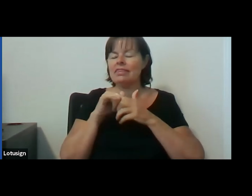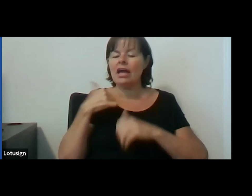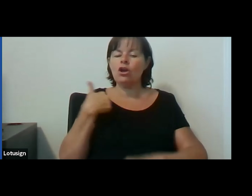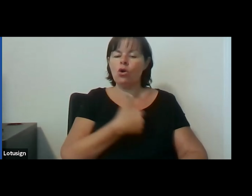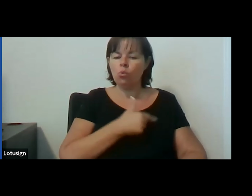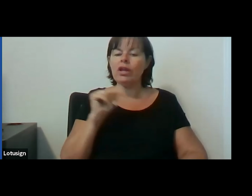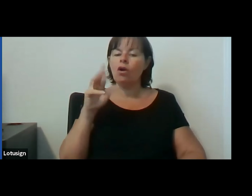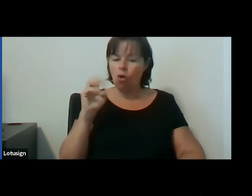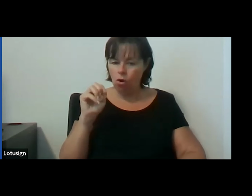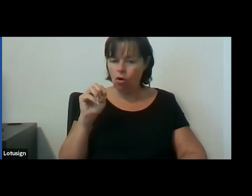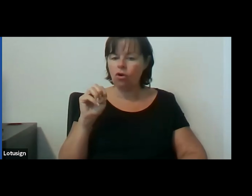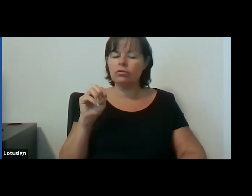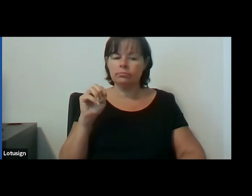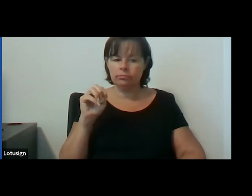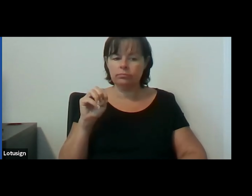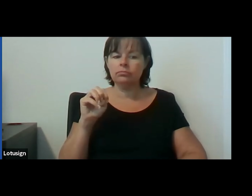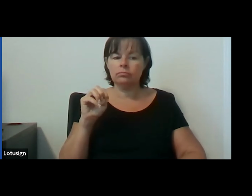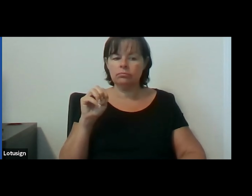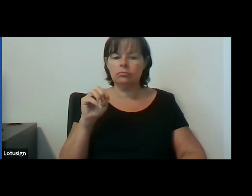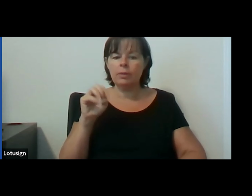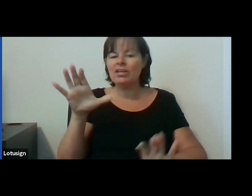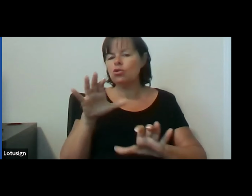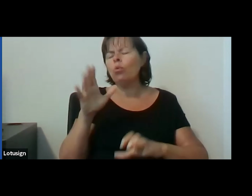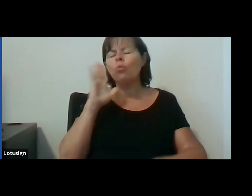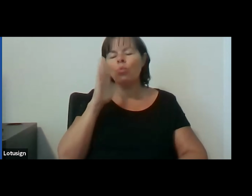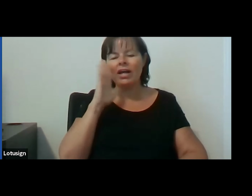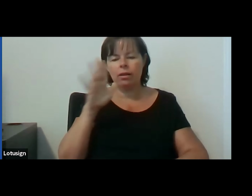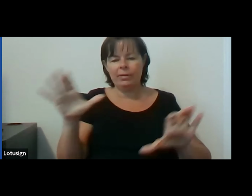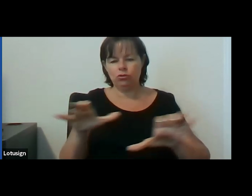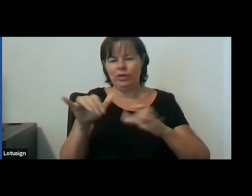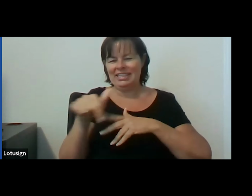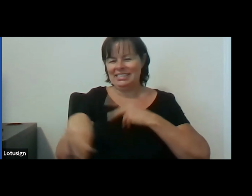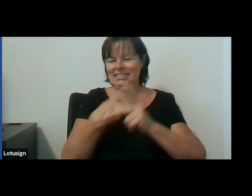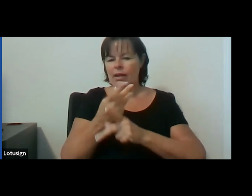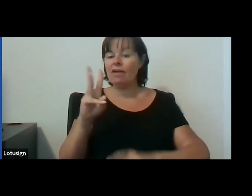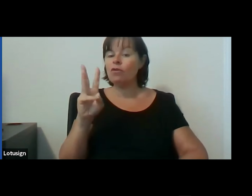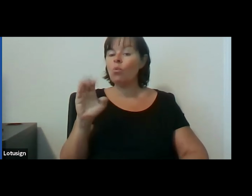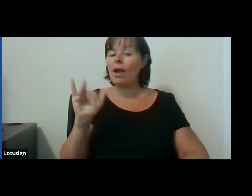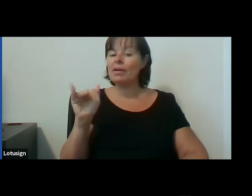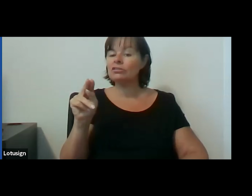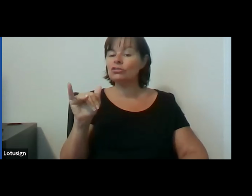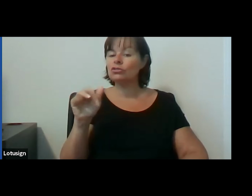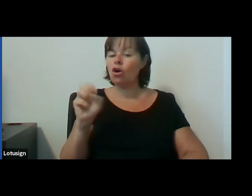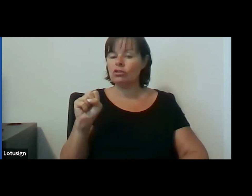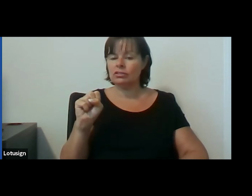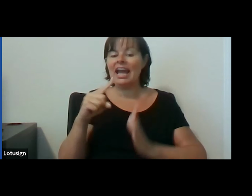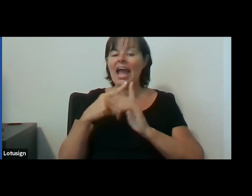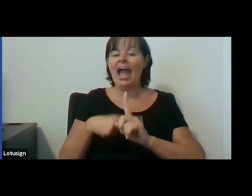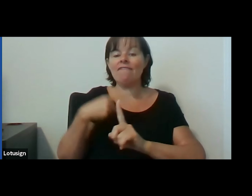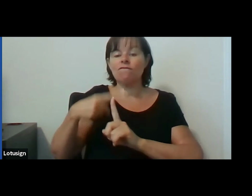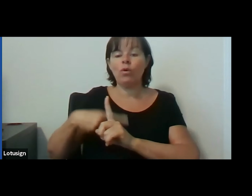going to be doing these types of webinars more frequently at least every month and so if there's